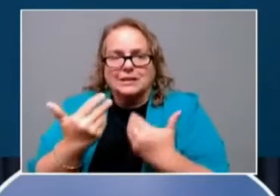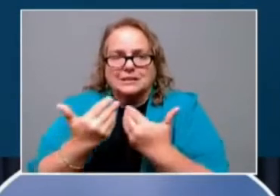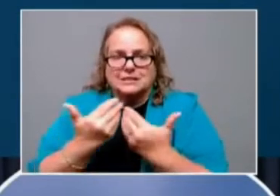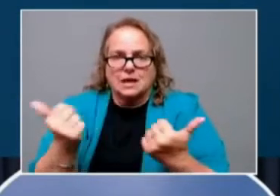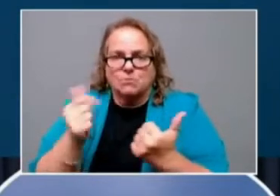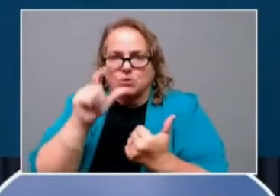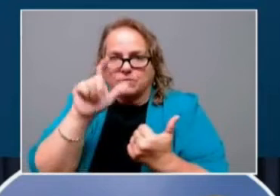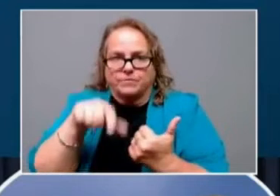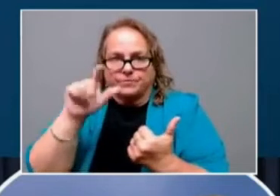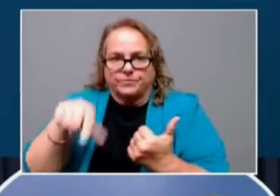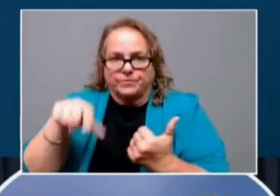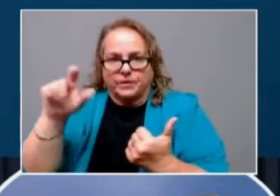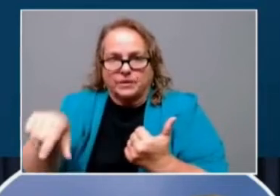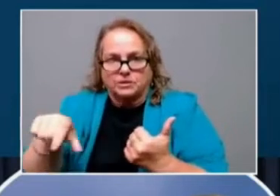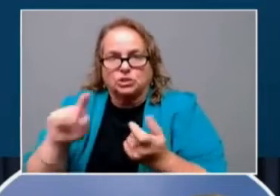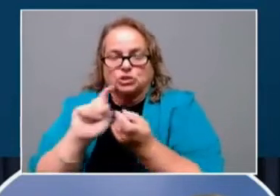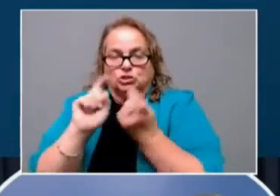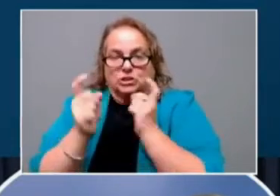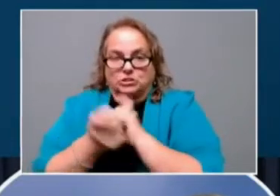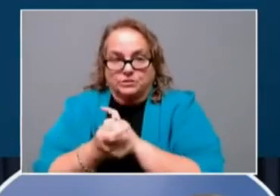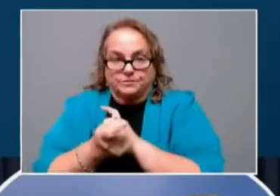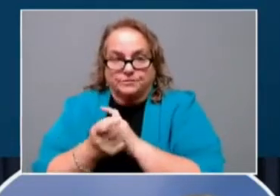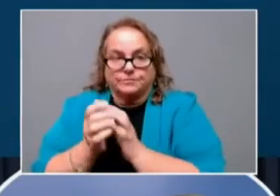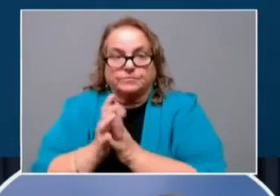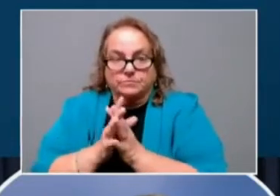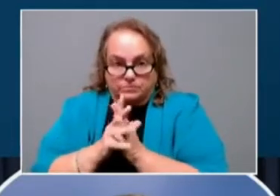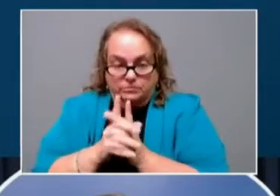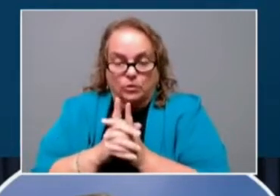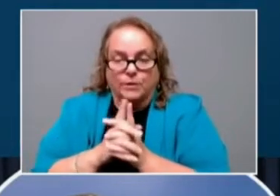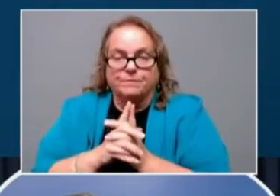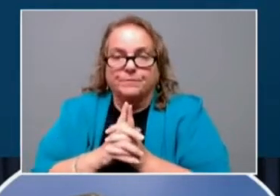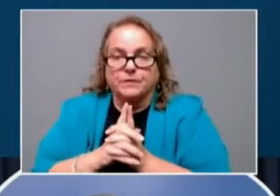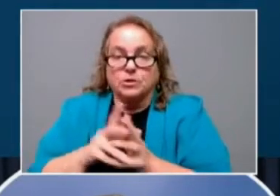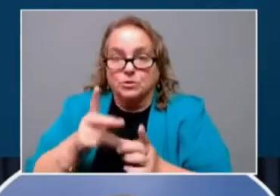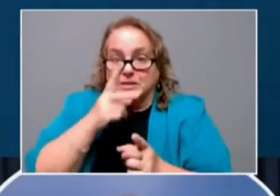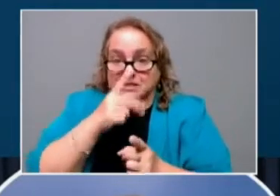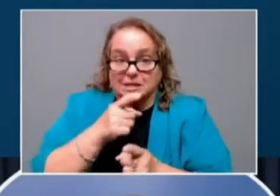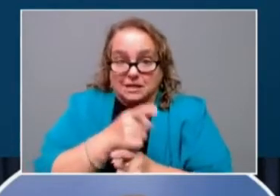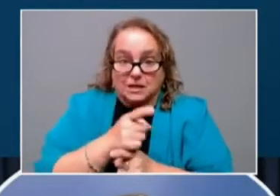are changing. Can you go to the next one. Okay, so this is the population